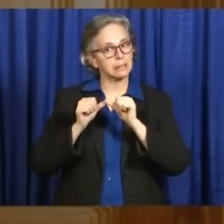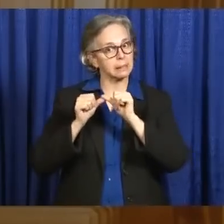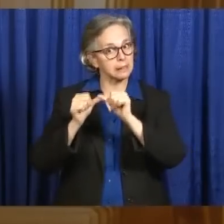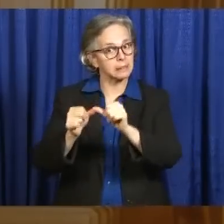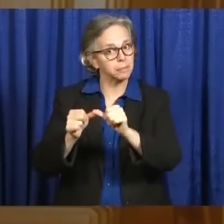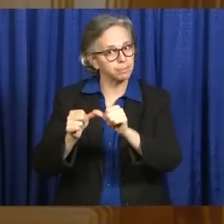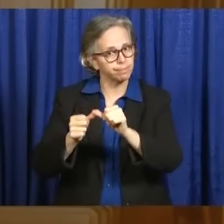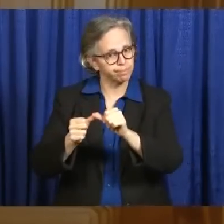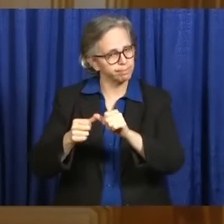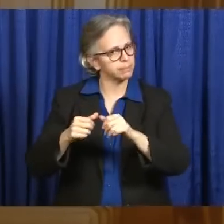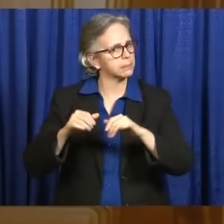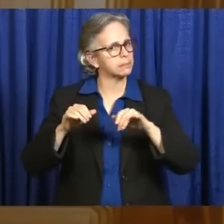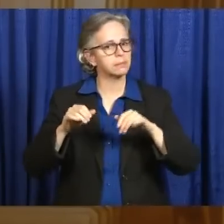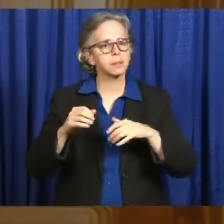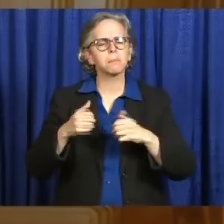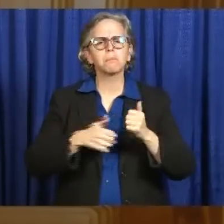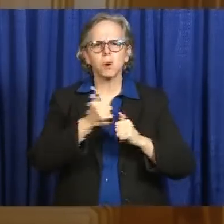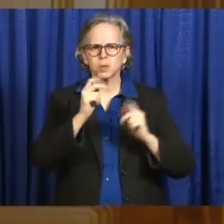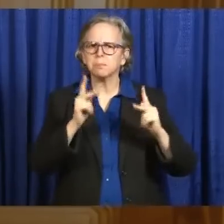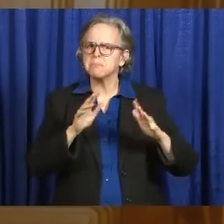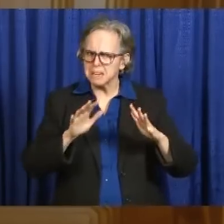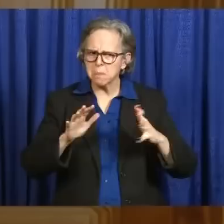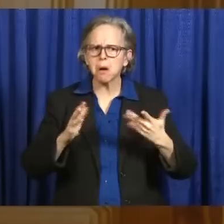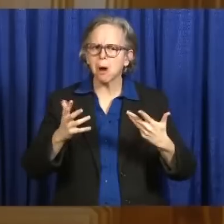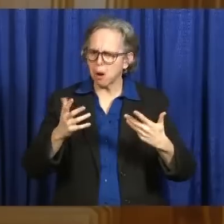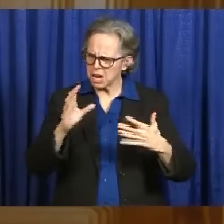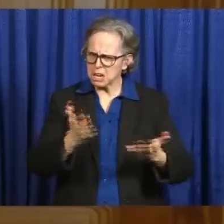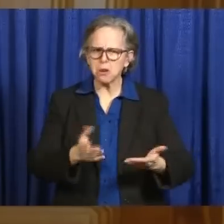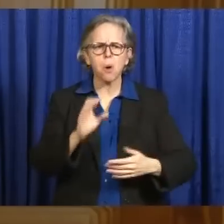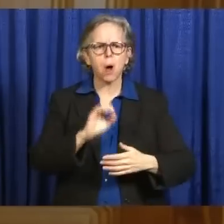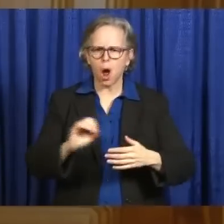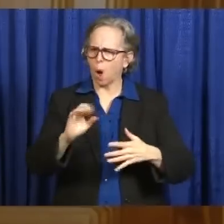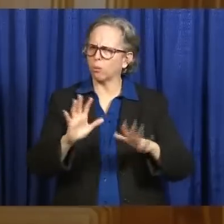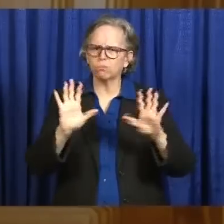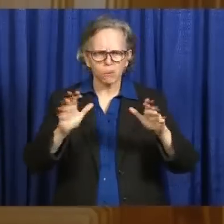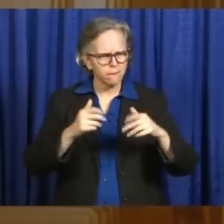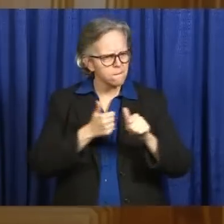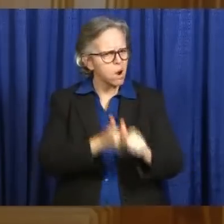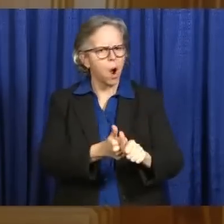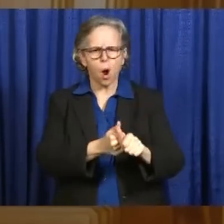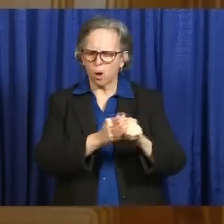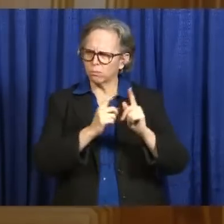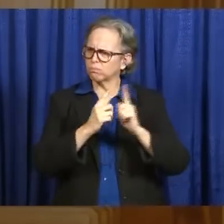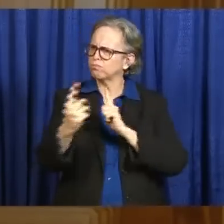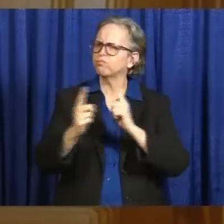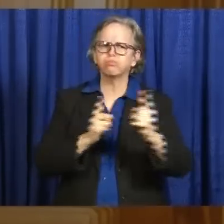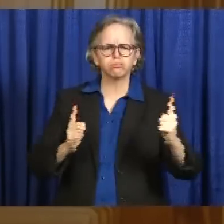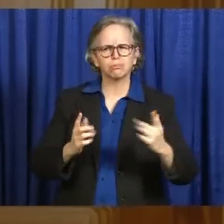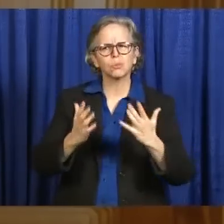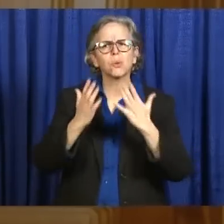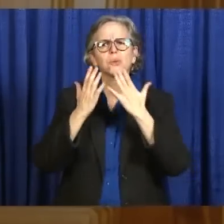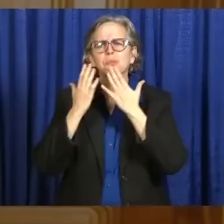JUST A REMINDER TO EVERYONE THAT IN REGARD TO PHYSICAL DISTANCING